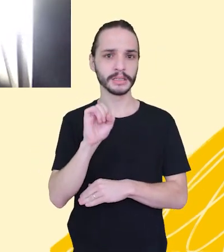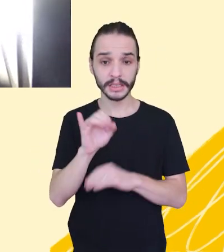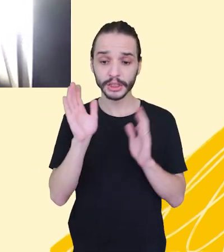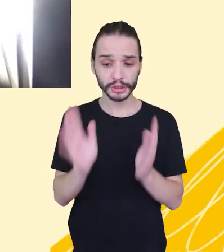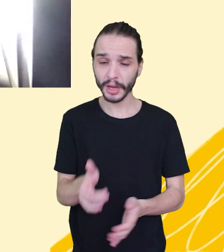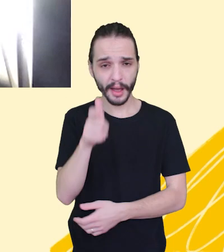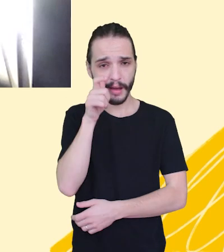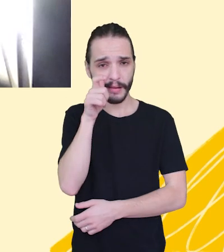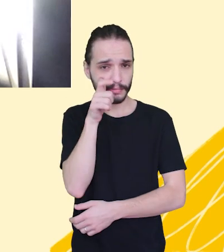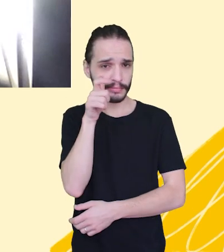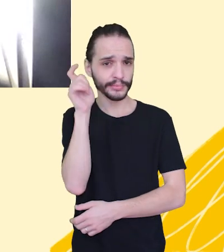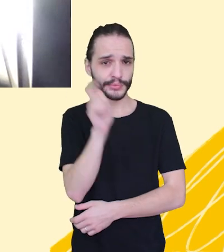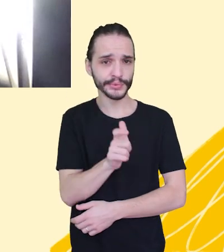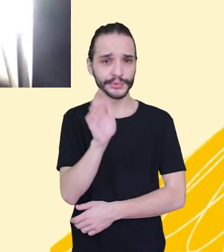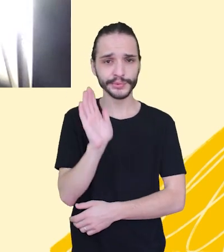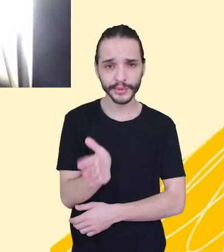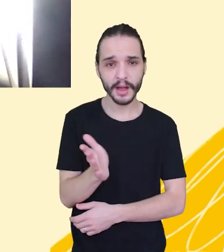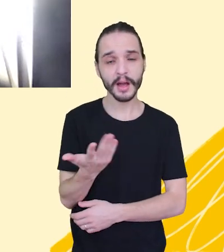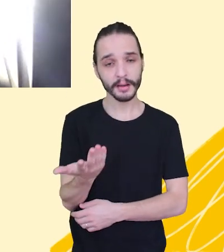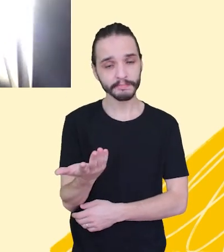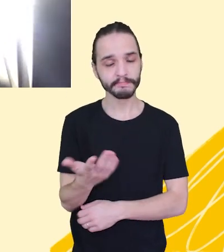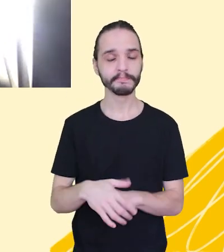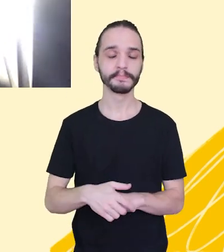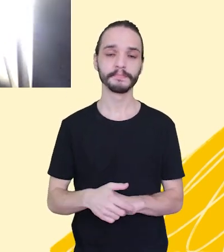And... this is how I do it.